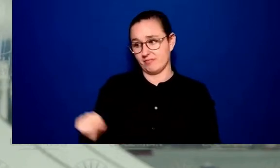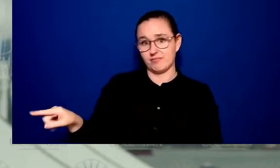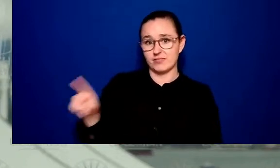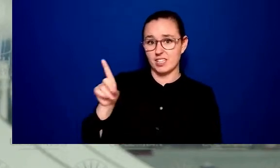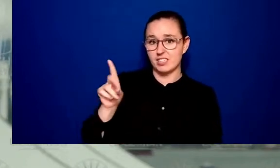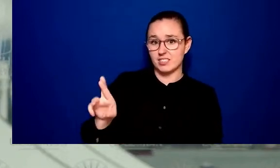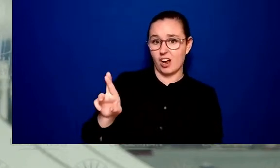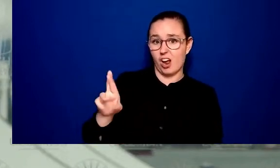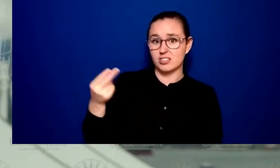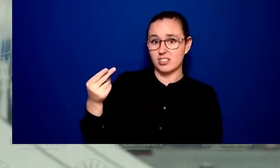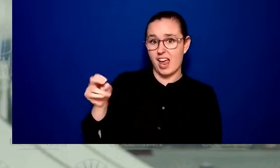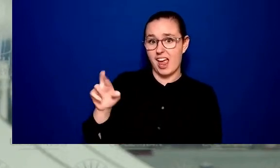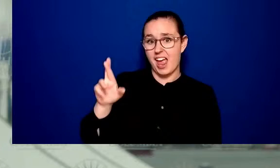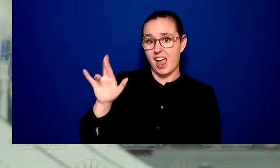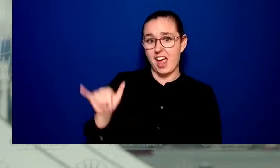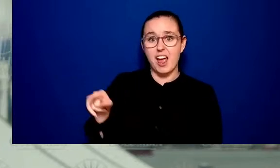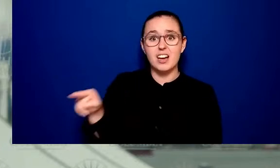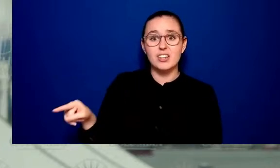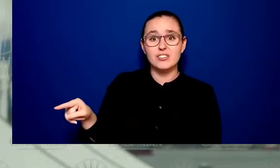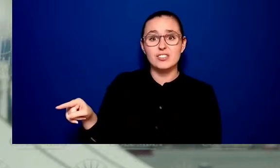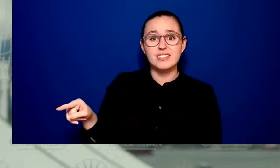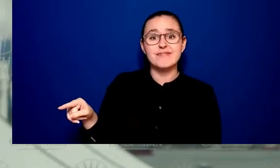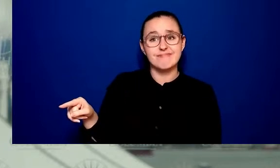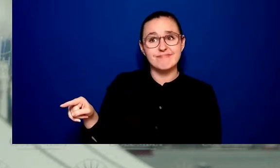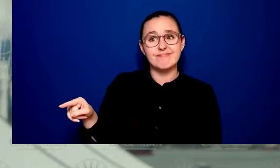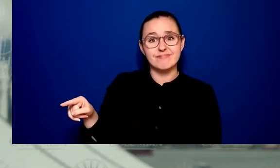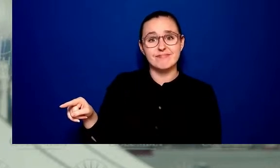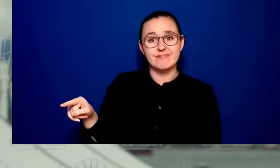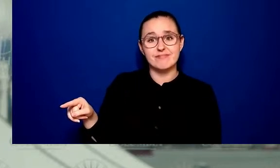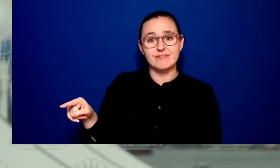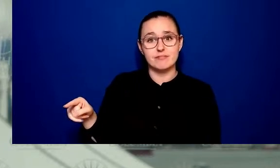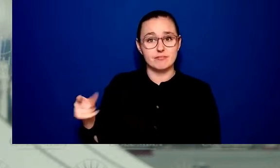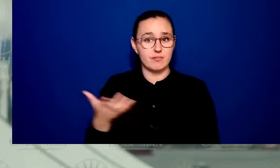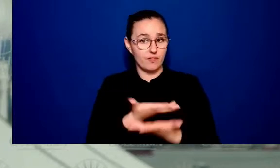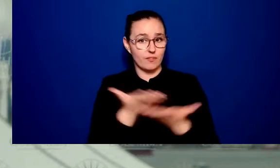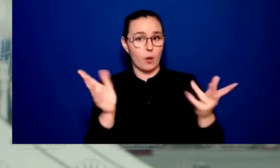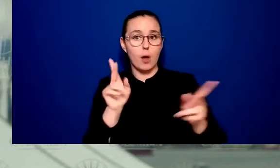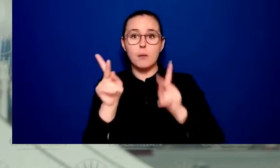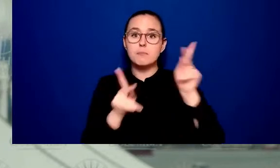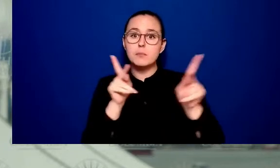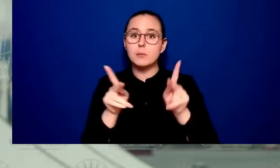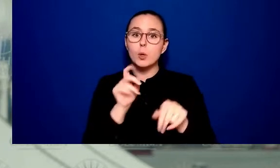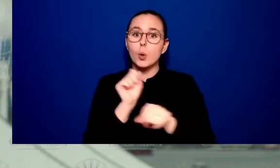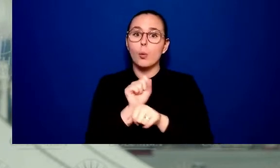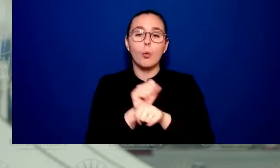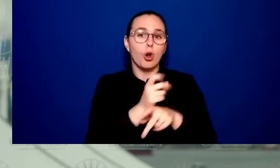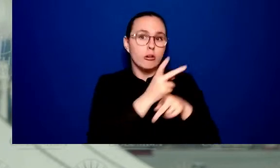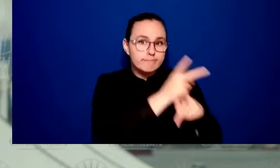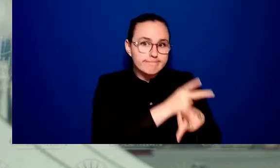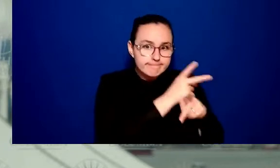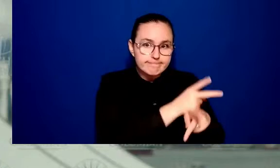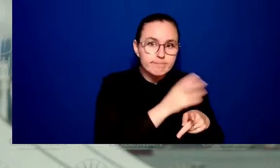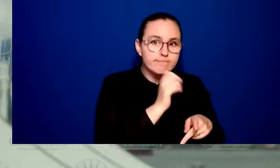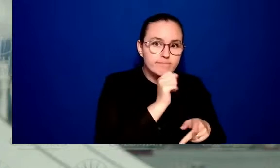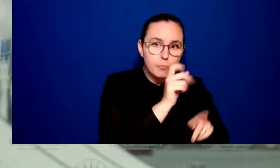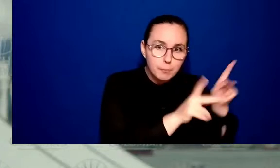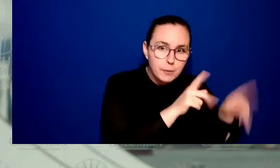mandatory vaccination in long term care. In an assisted